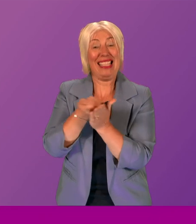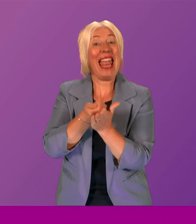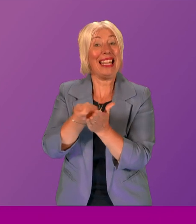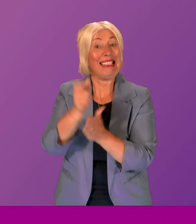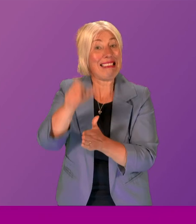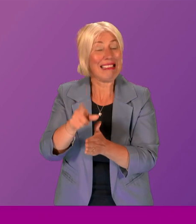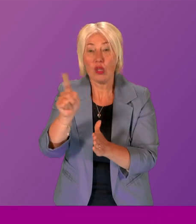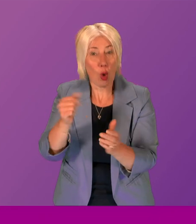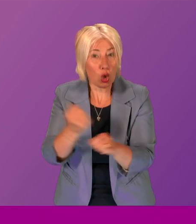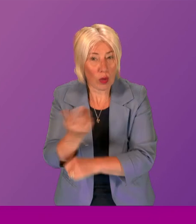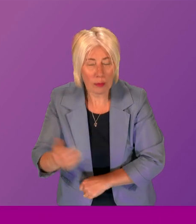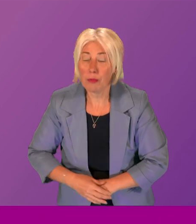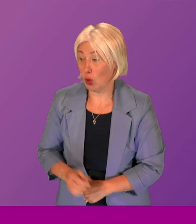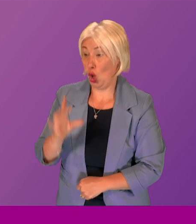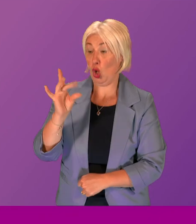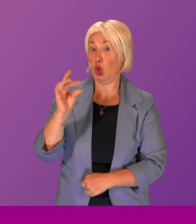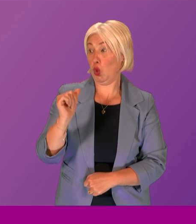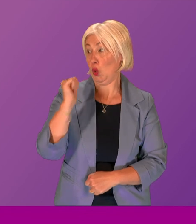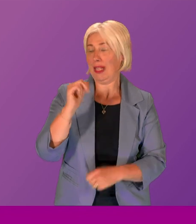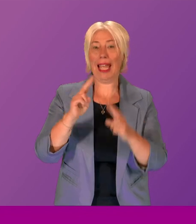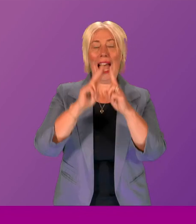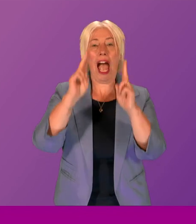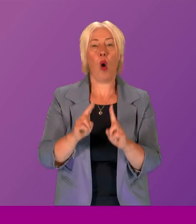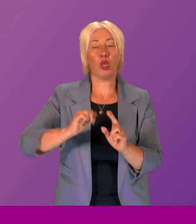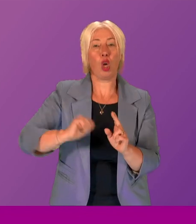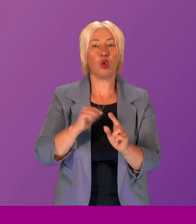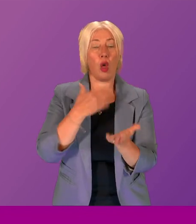I am delighted that, on Tuesday this week, the Housing Bill was introduced to the Parliament,